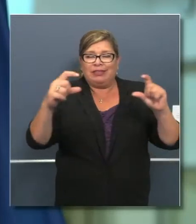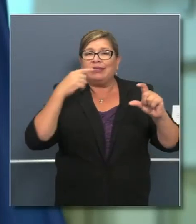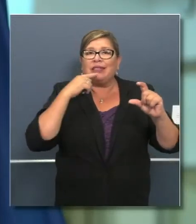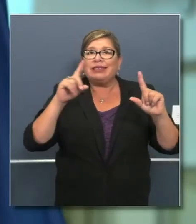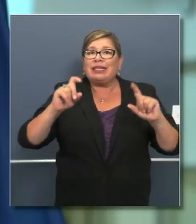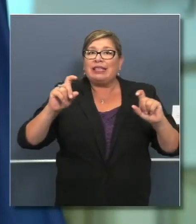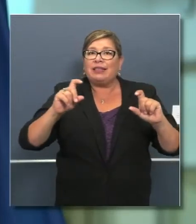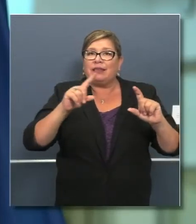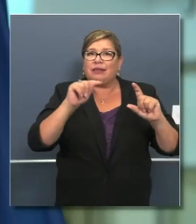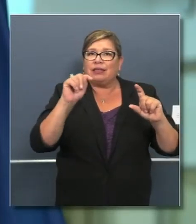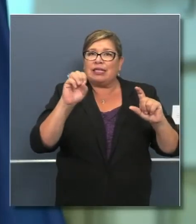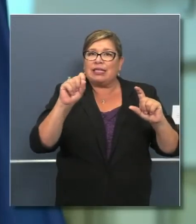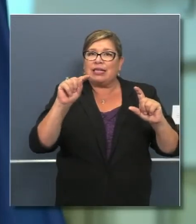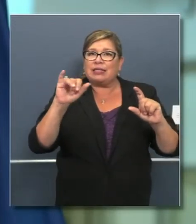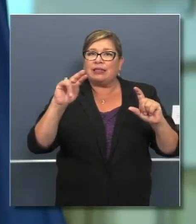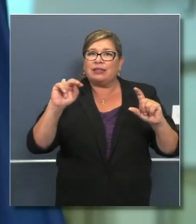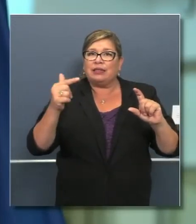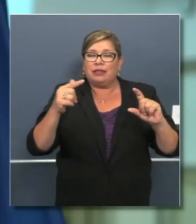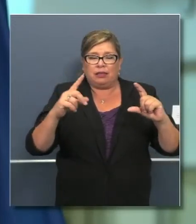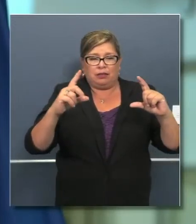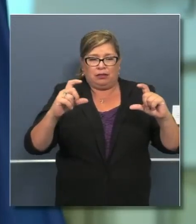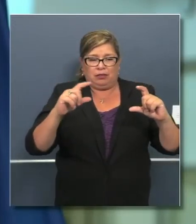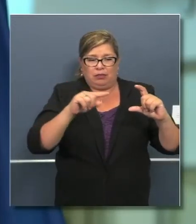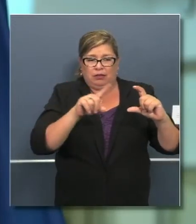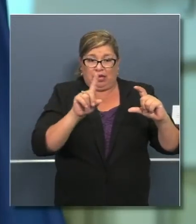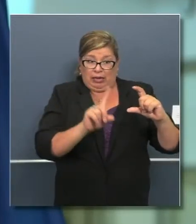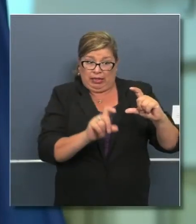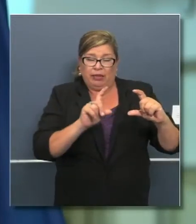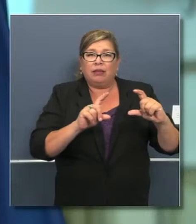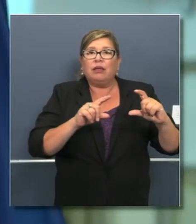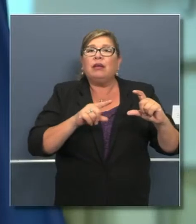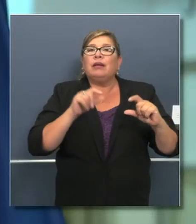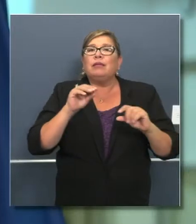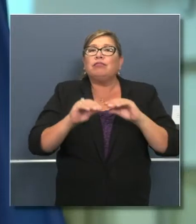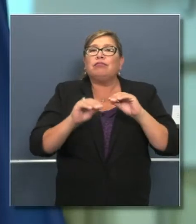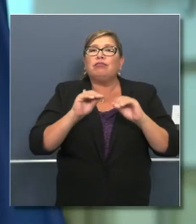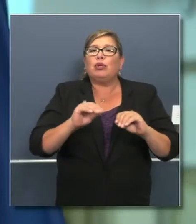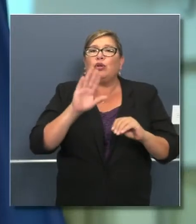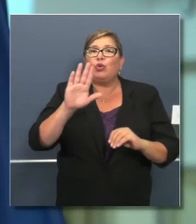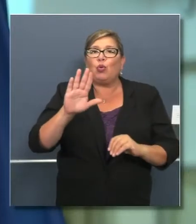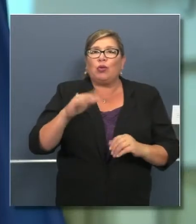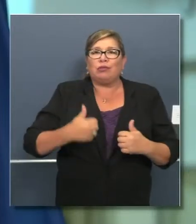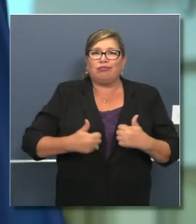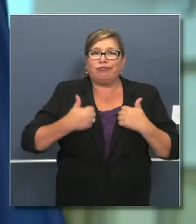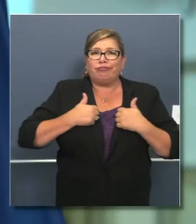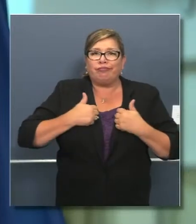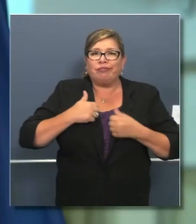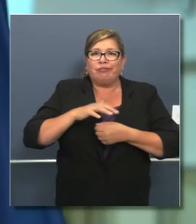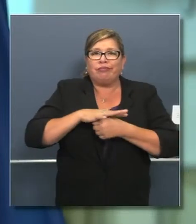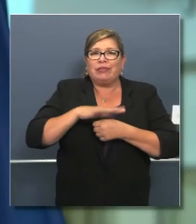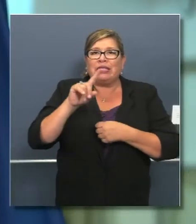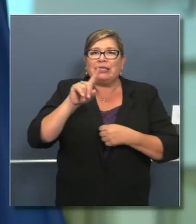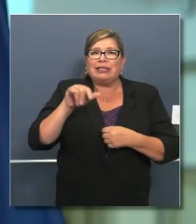and determine the most proximate testing site in your area the goal is to get to rural Californians